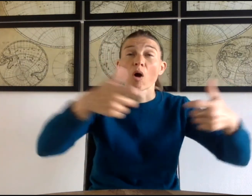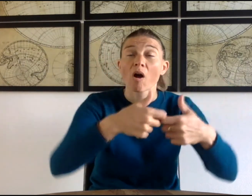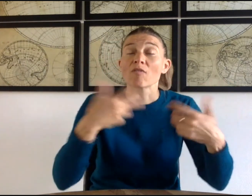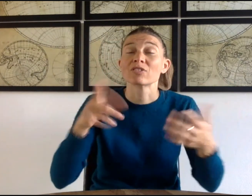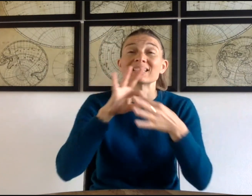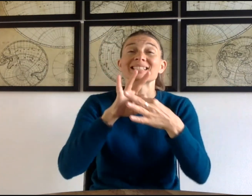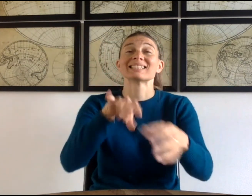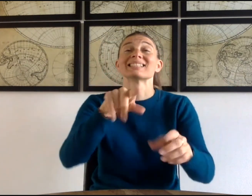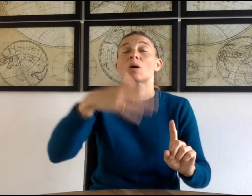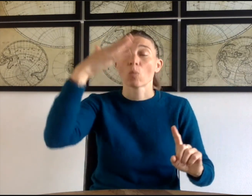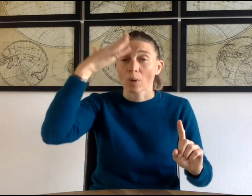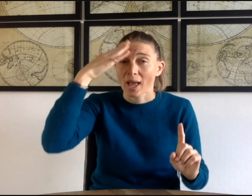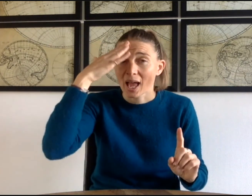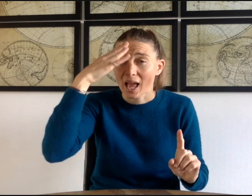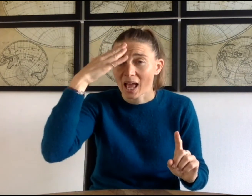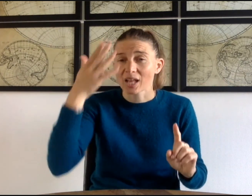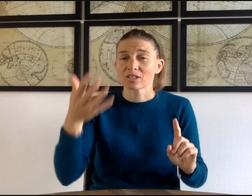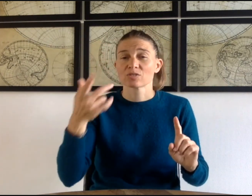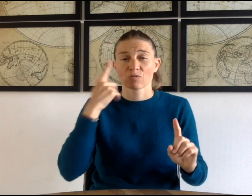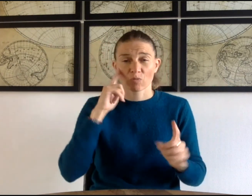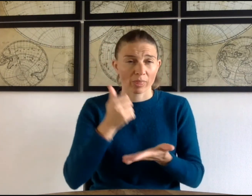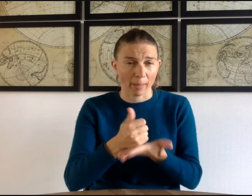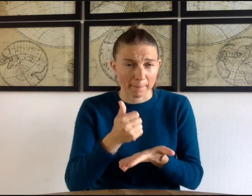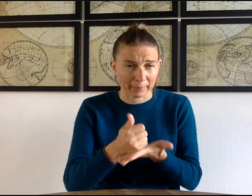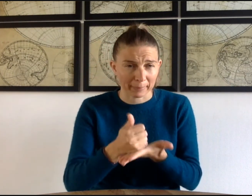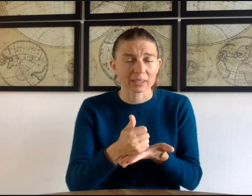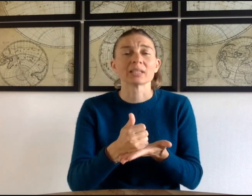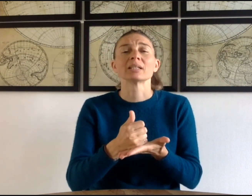on different topics, also giving, for example,